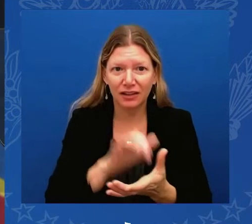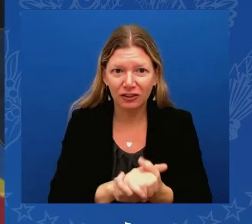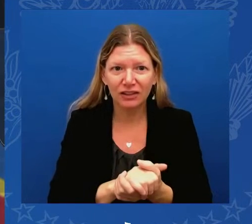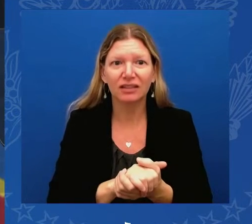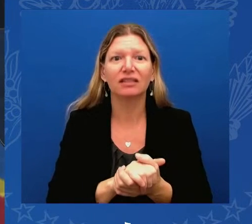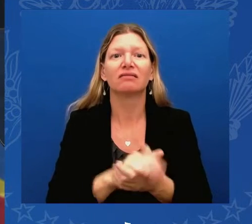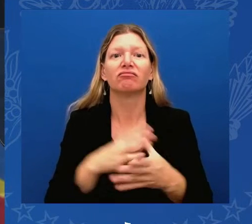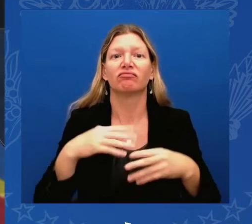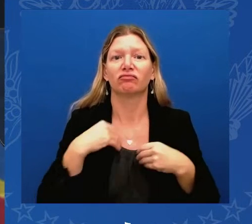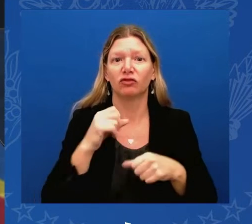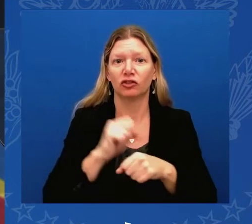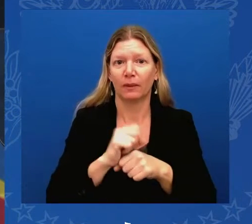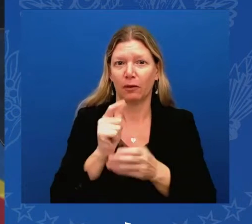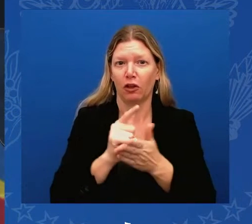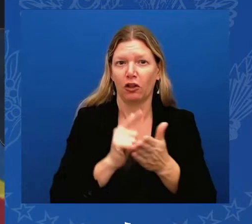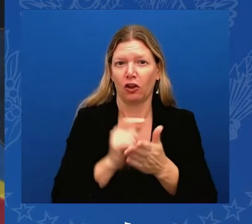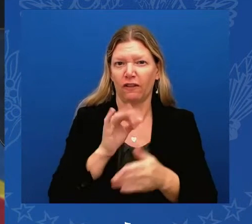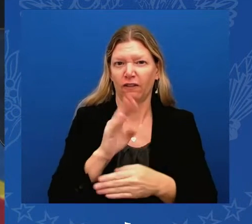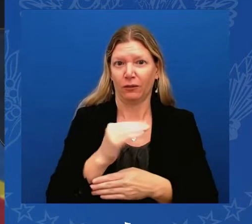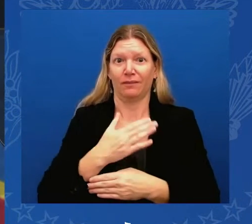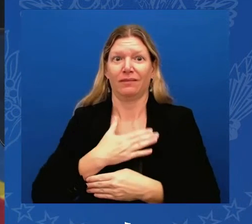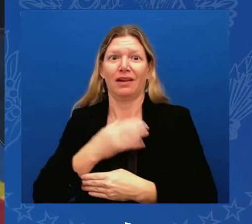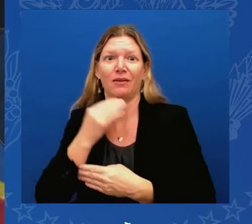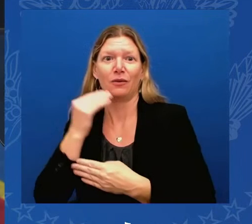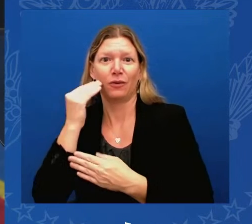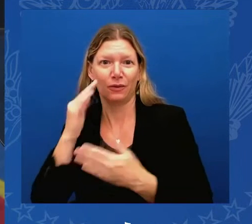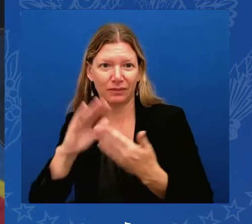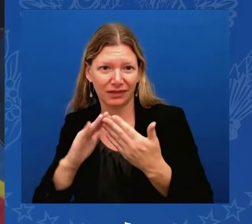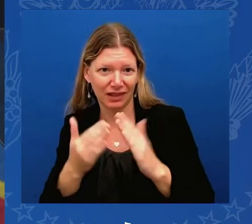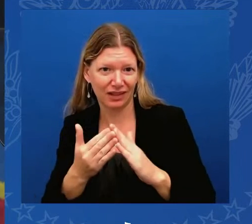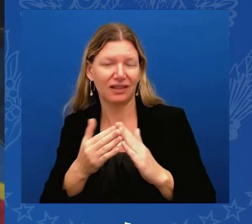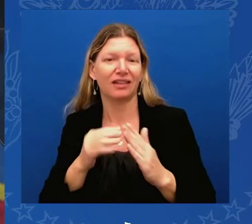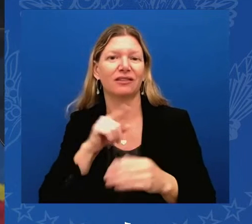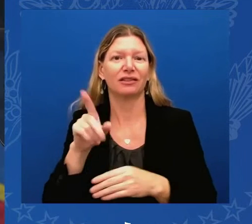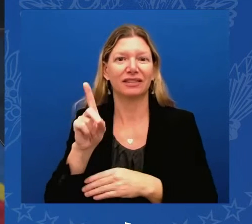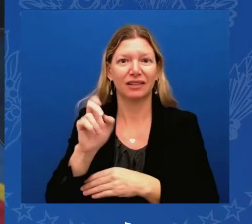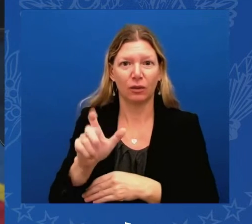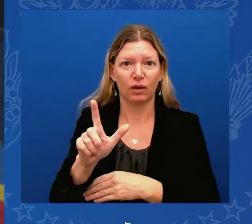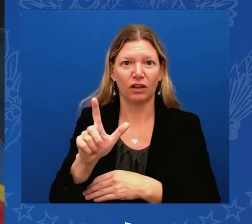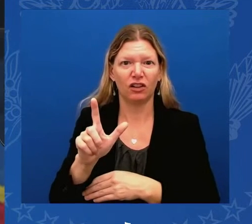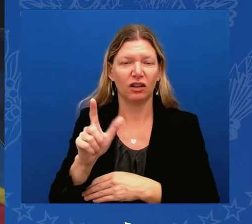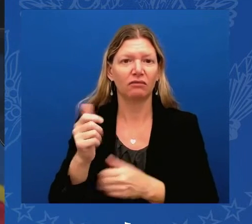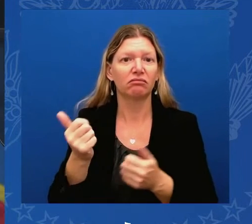One of my heroes -- and he was my hero -- a Baptist minister, a Morehouse man,